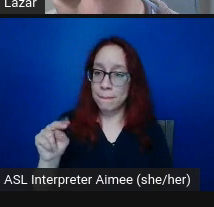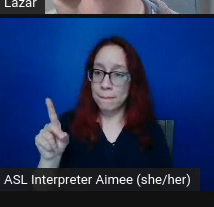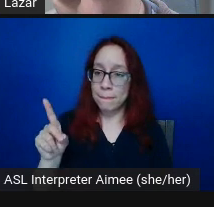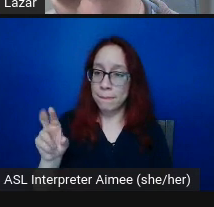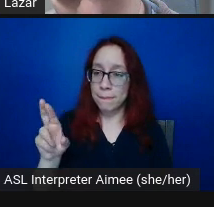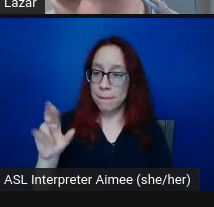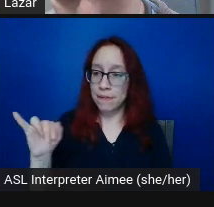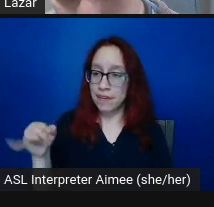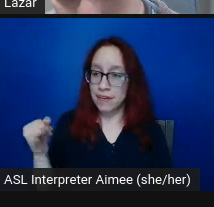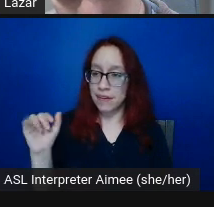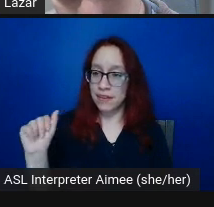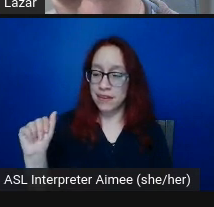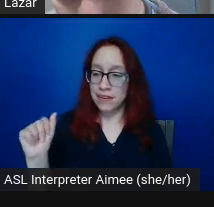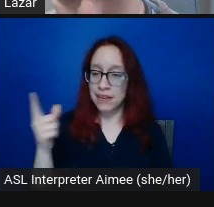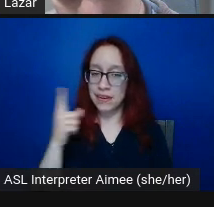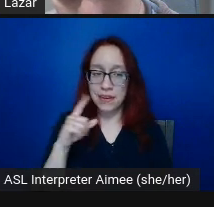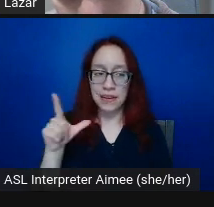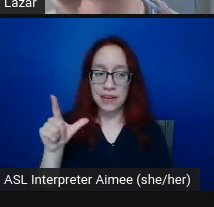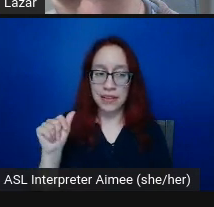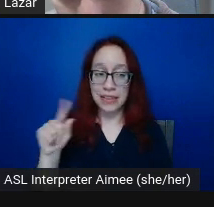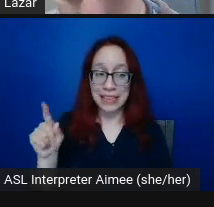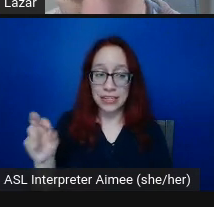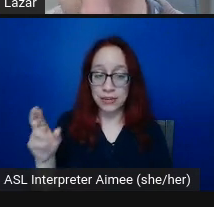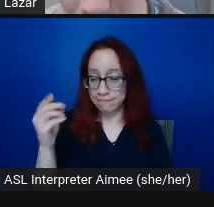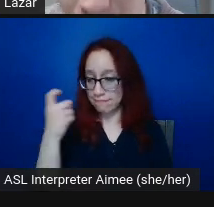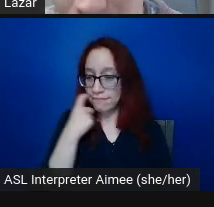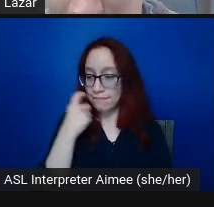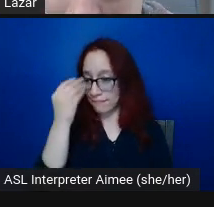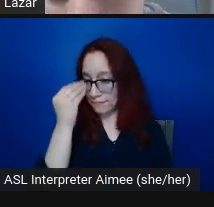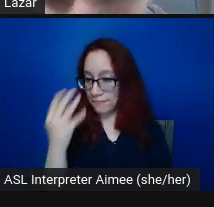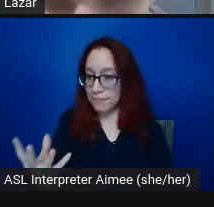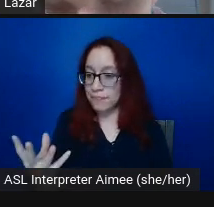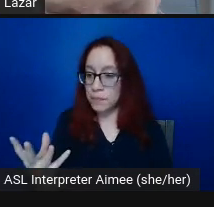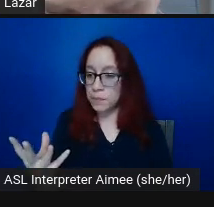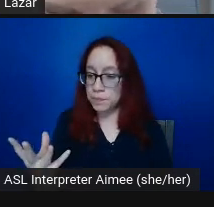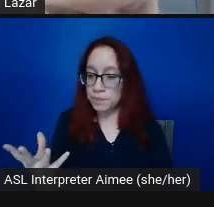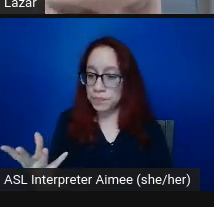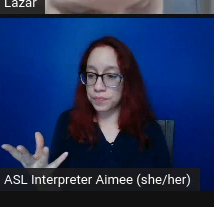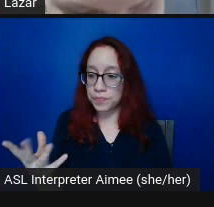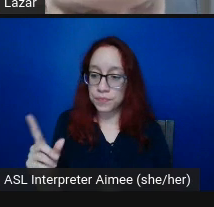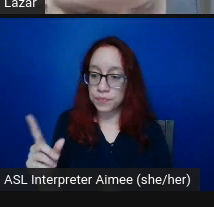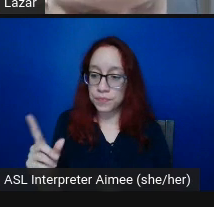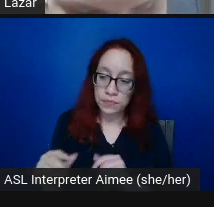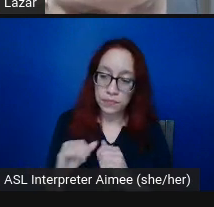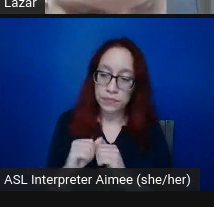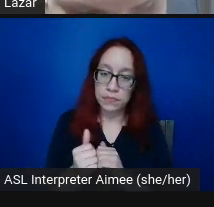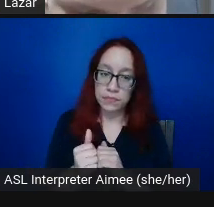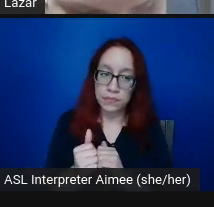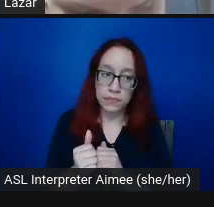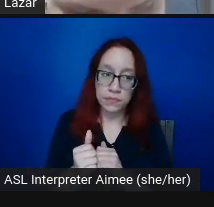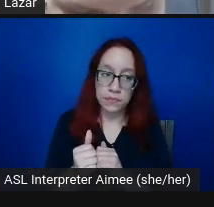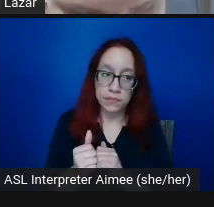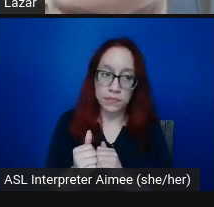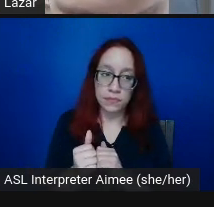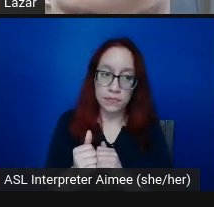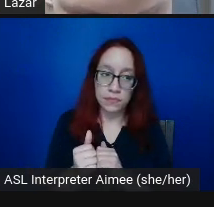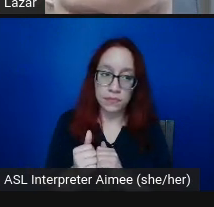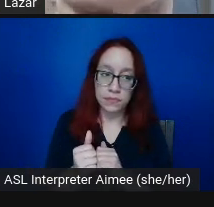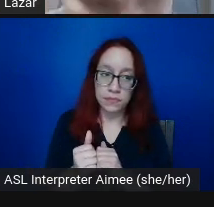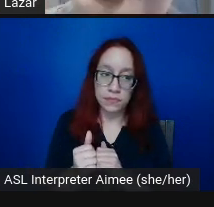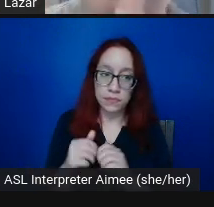Lazar has just provided with the answer to how accessibility